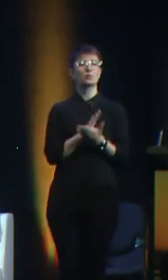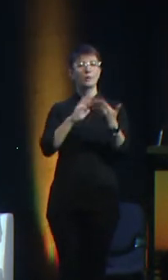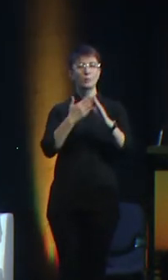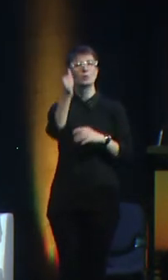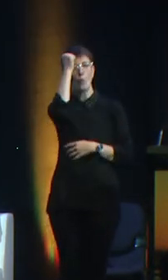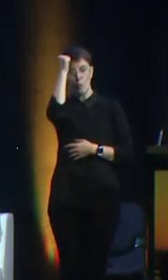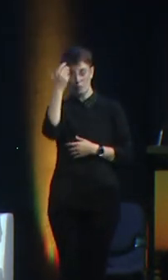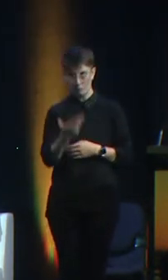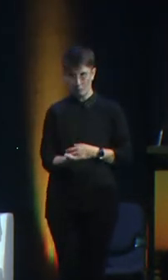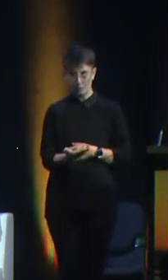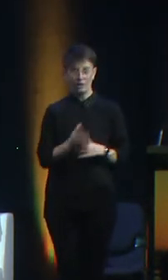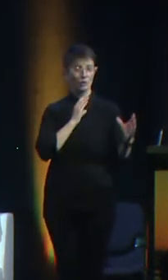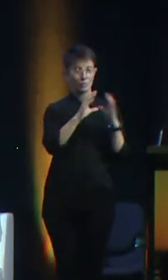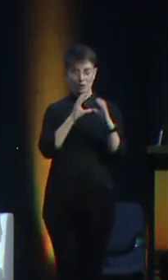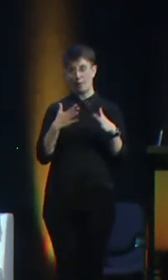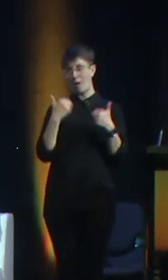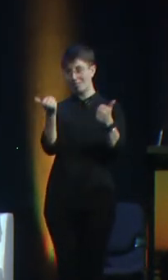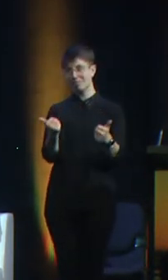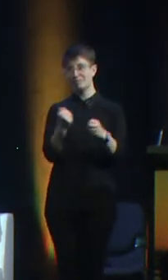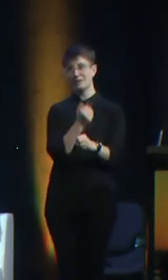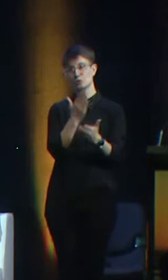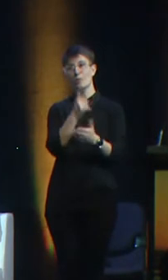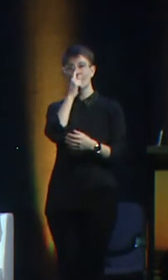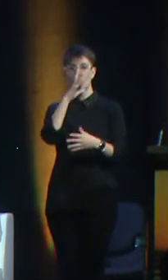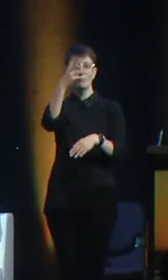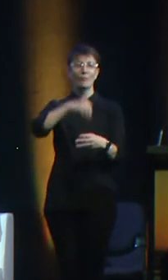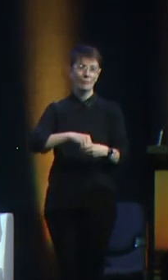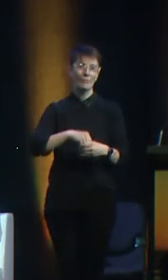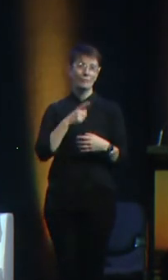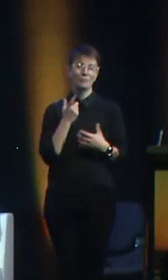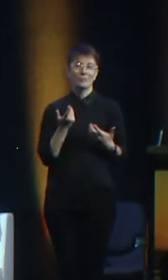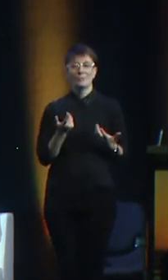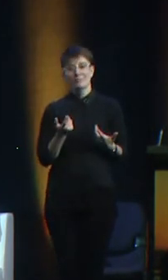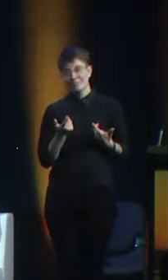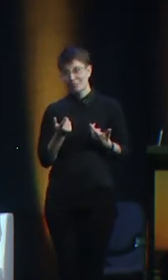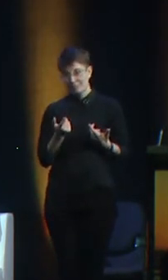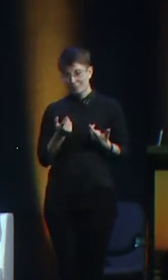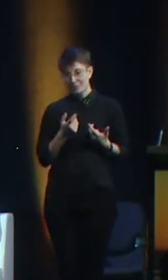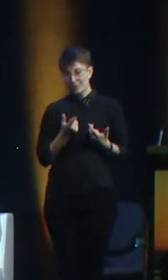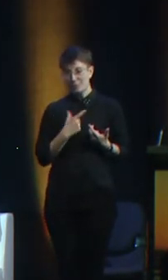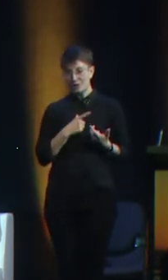communicate it, get people involved because it's not something that we can clearly do